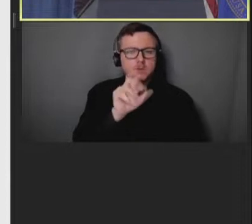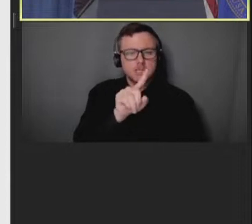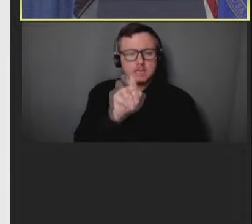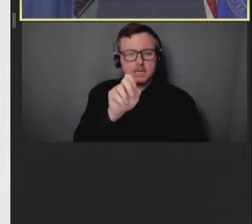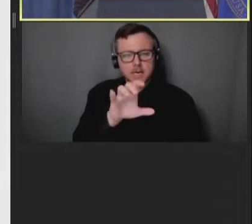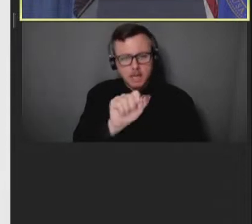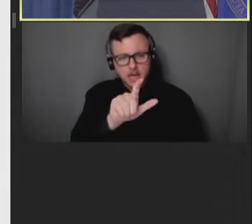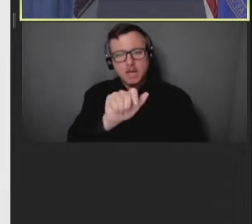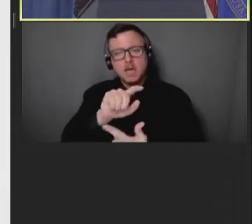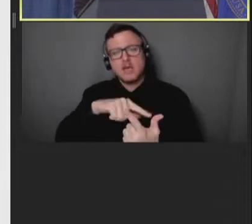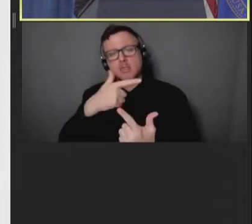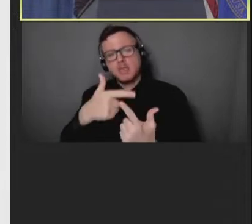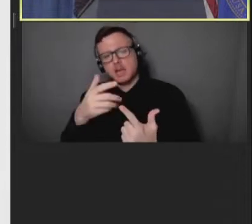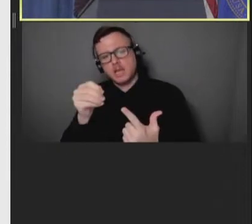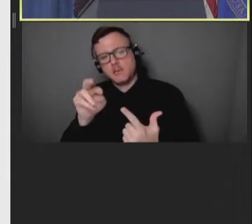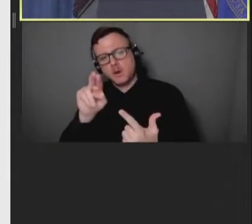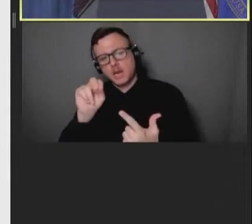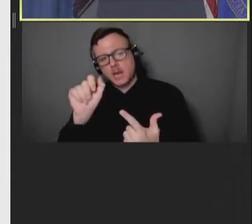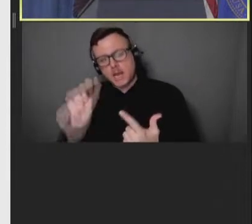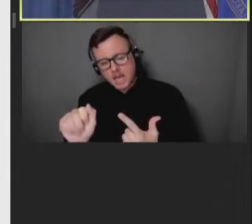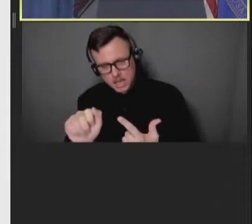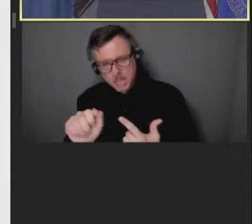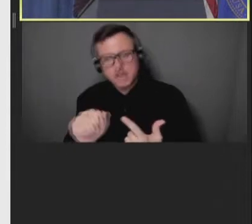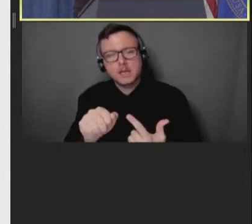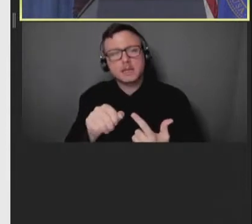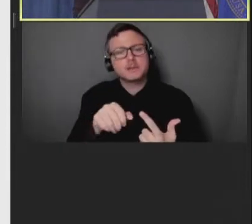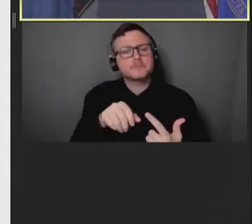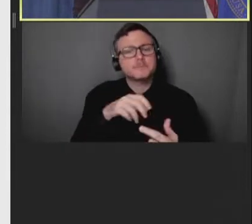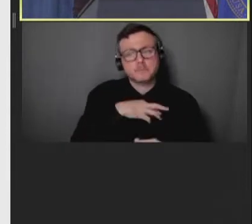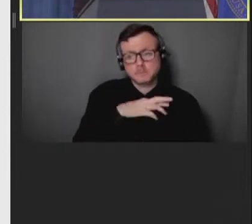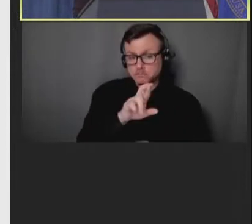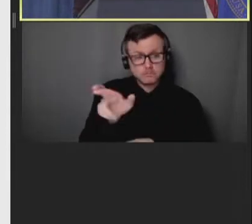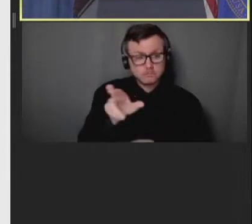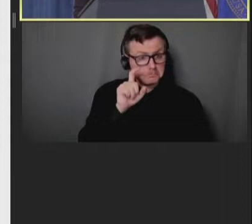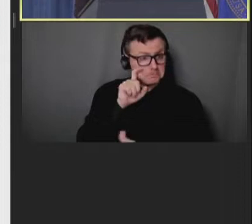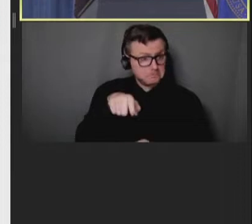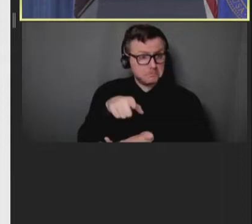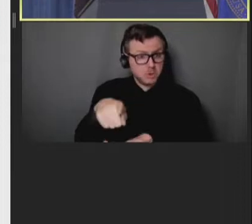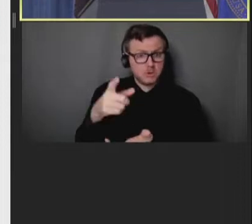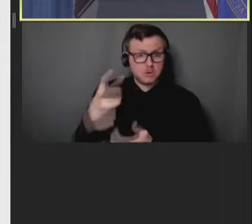followed by an mRNA. And you could see on the right that there was superior neutralizing